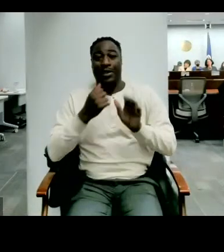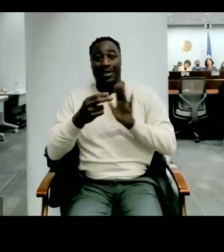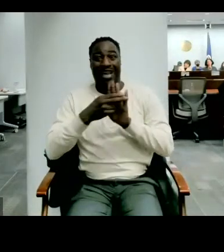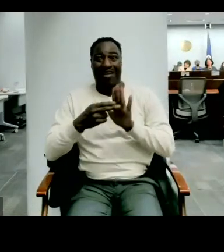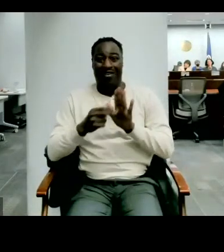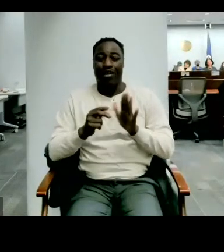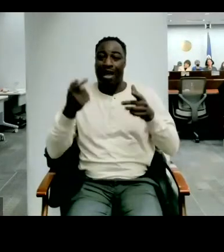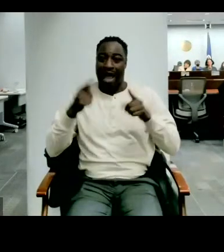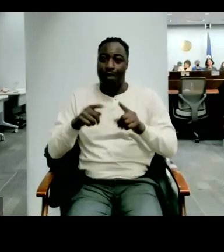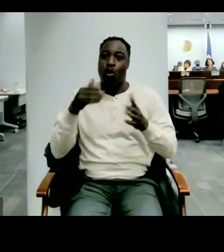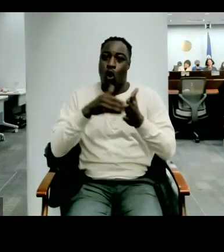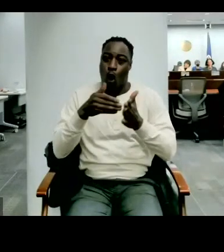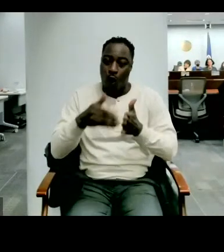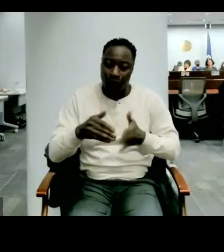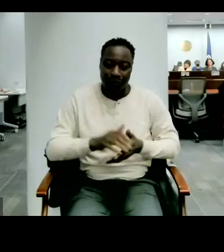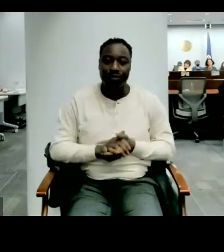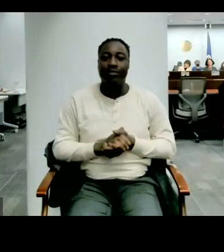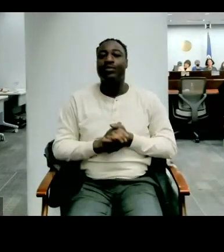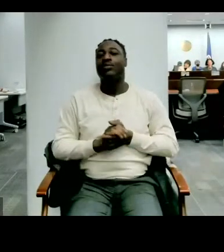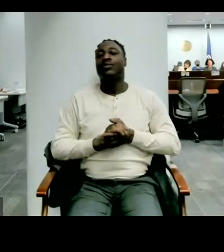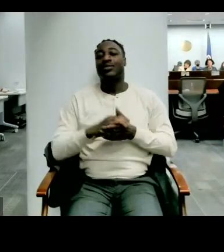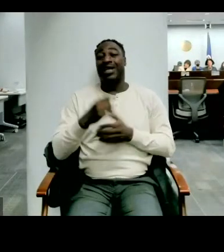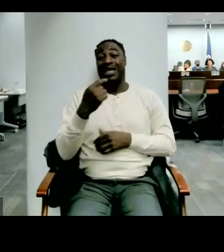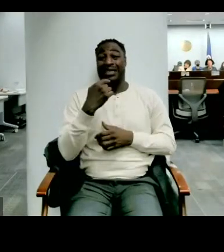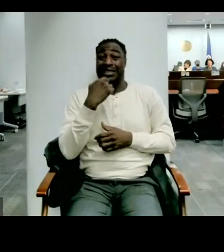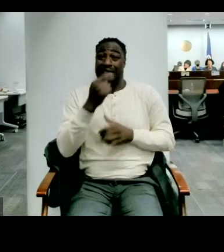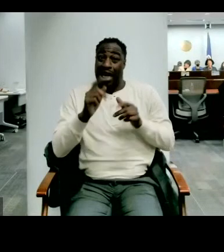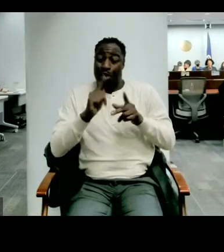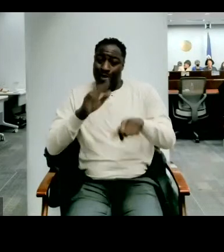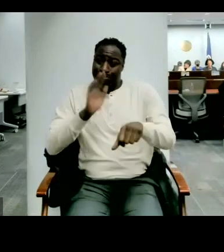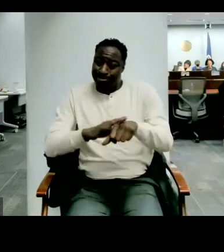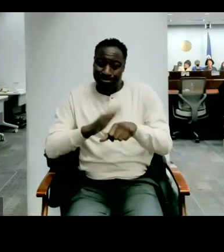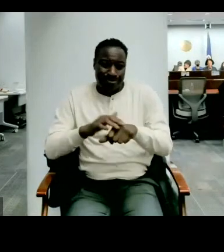Putting those industries on notice that this practice will no longer be tolerated.